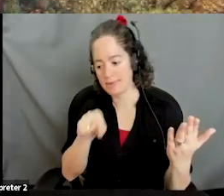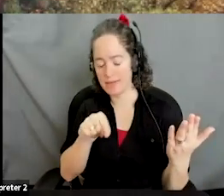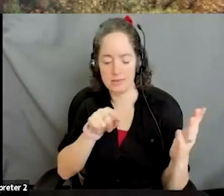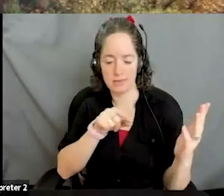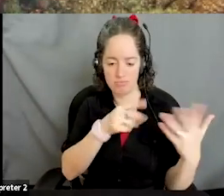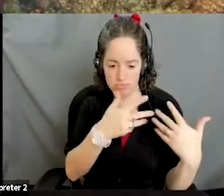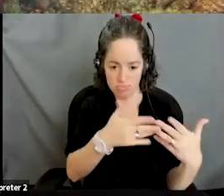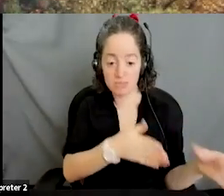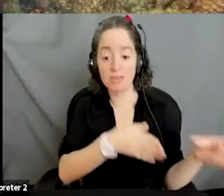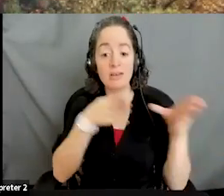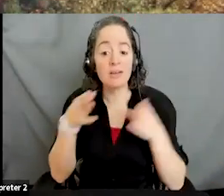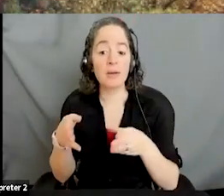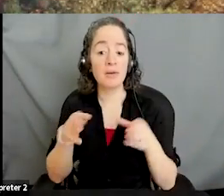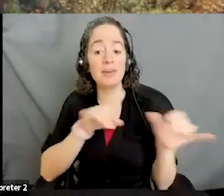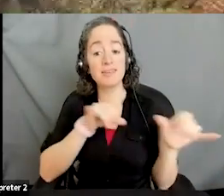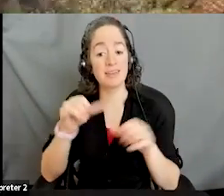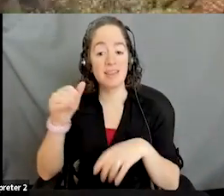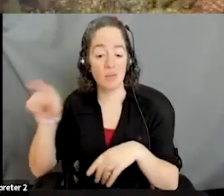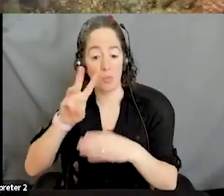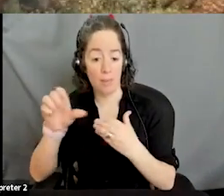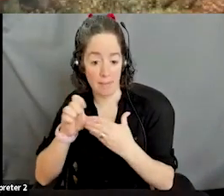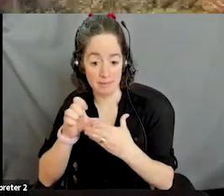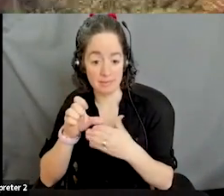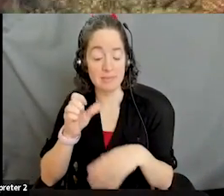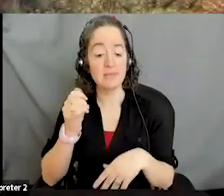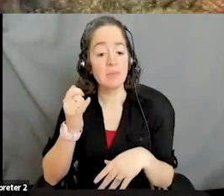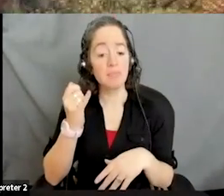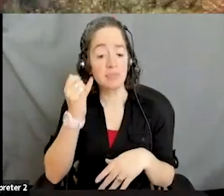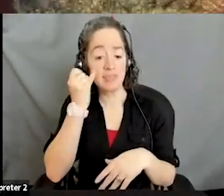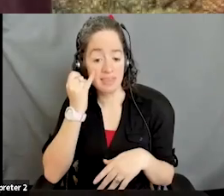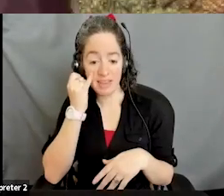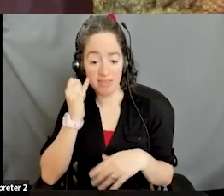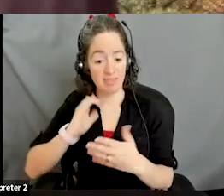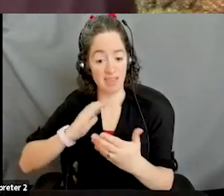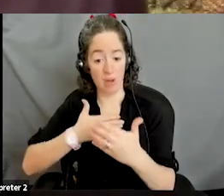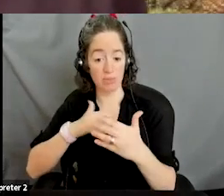If we're not making accommodations, then not everybody is able to take full advantage of the technology in front of them.